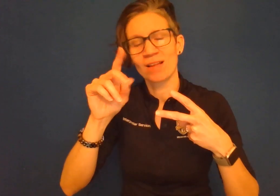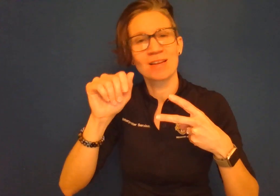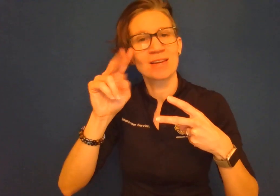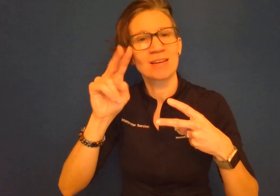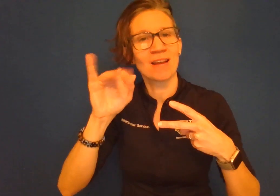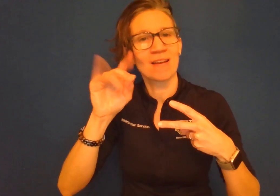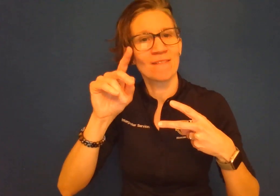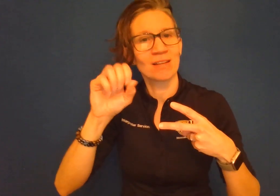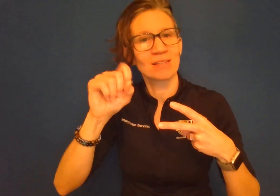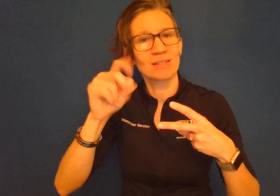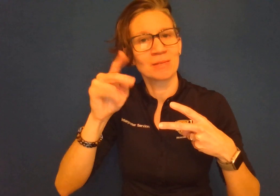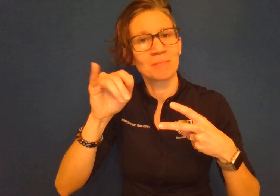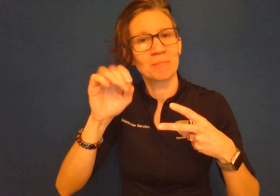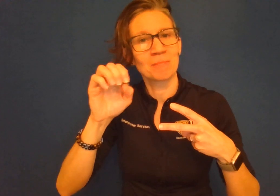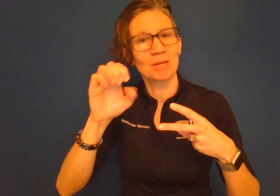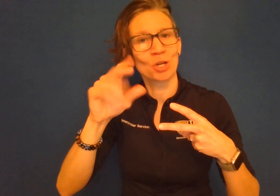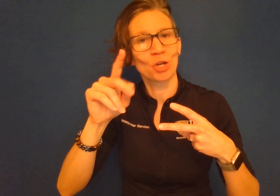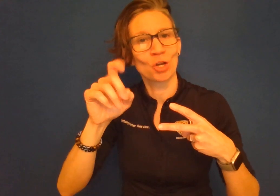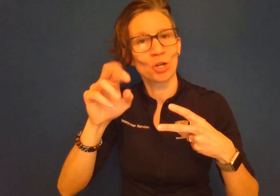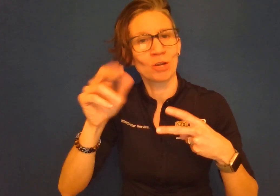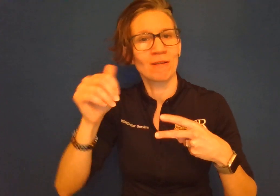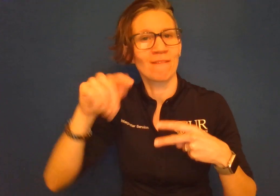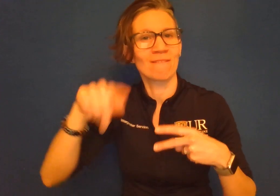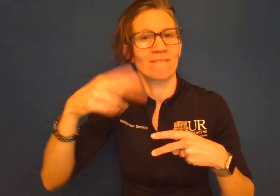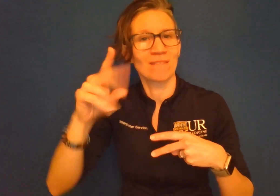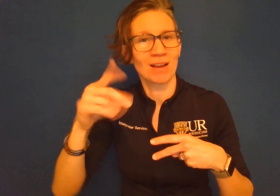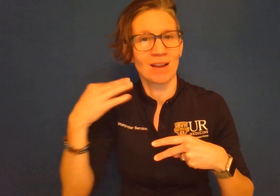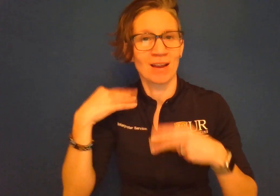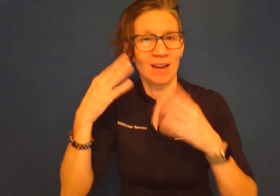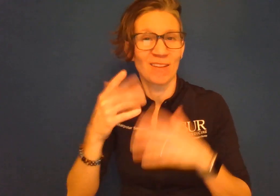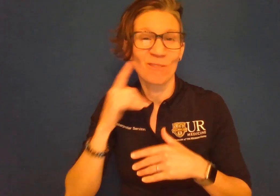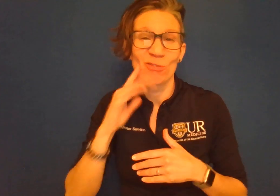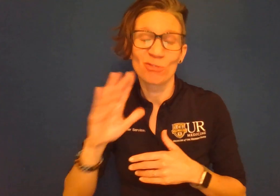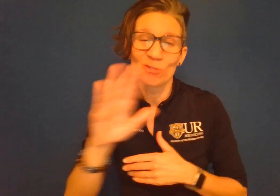David Spiecker, PhD Candidate,